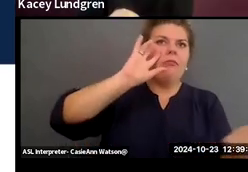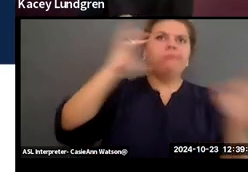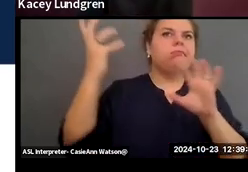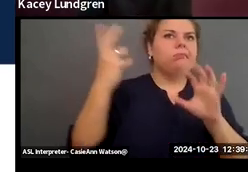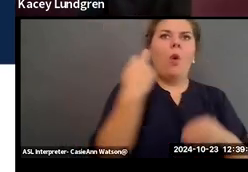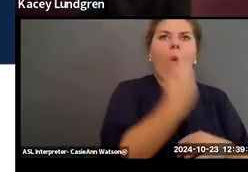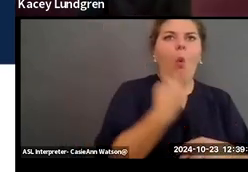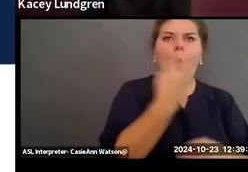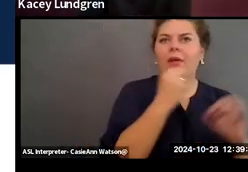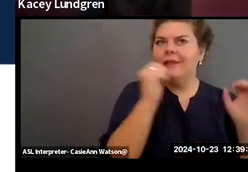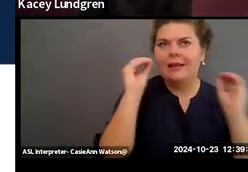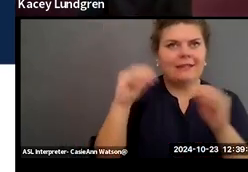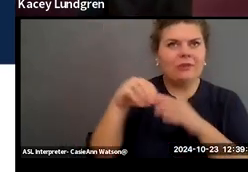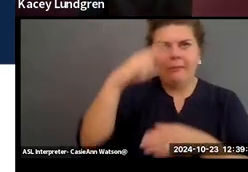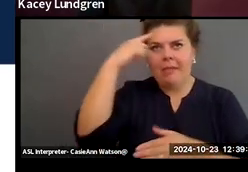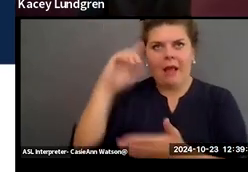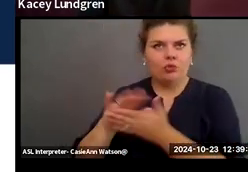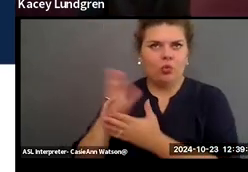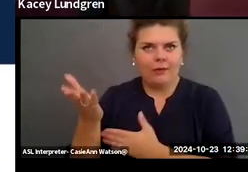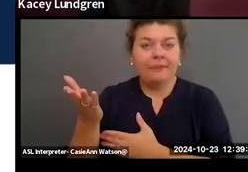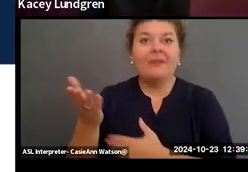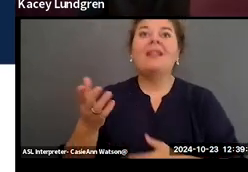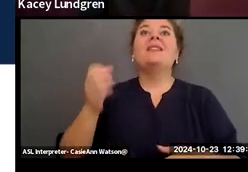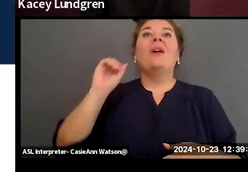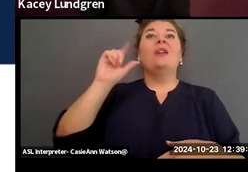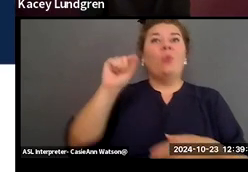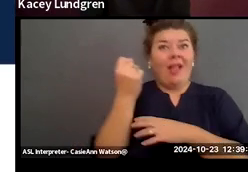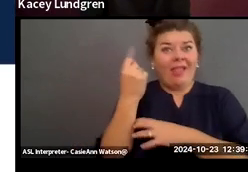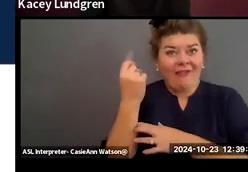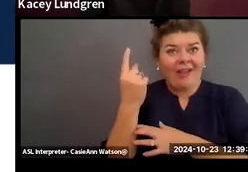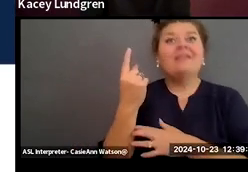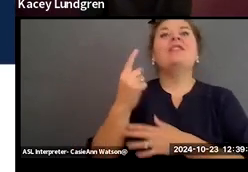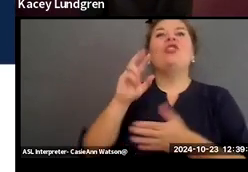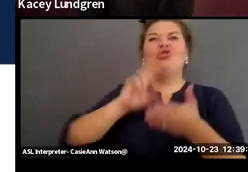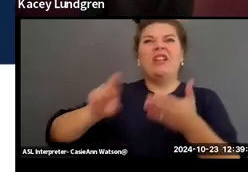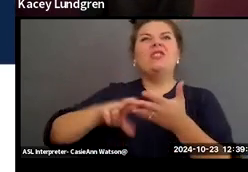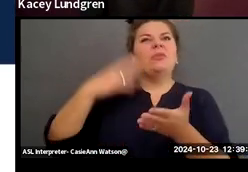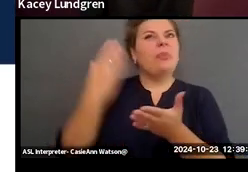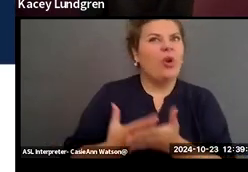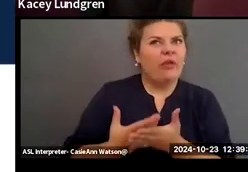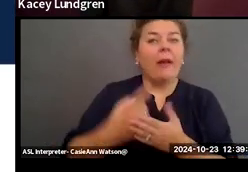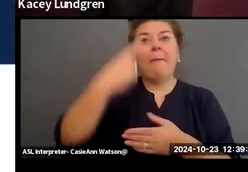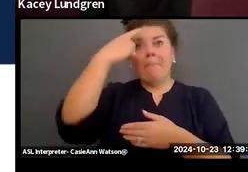In 2011, research was published proving that Black ASL is a dialect of ASL.